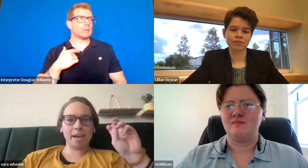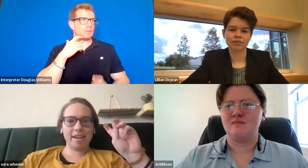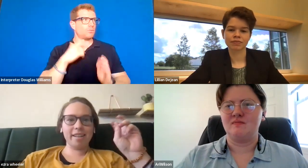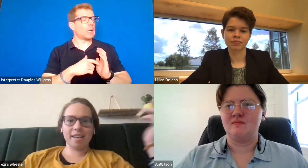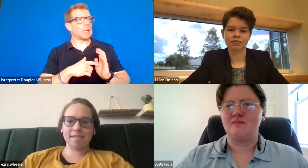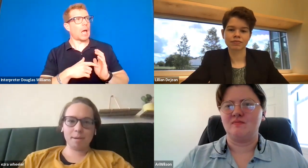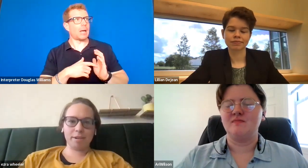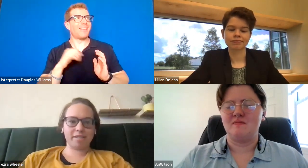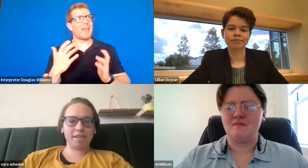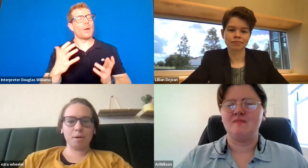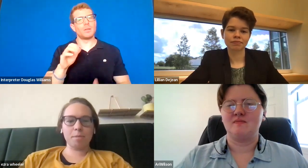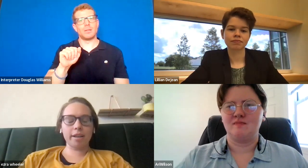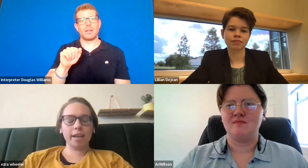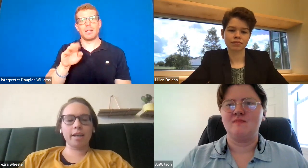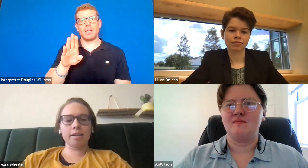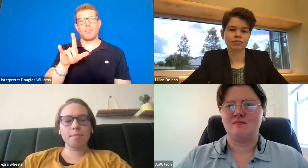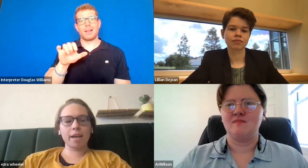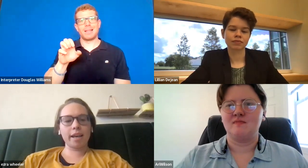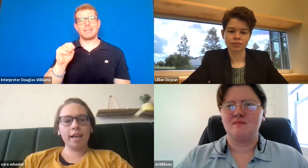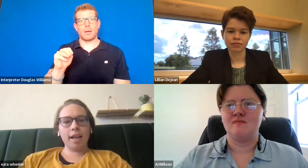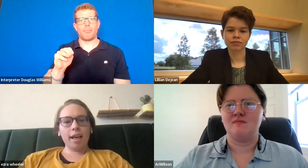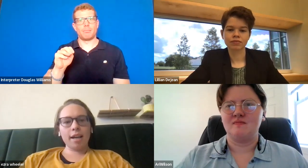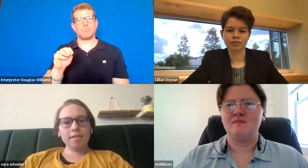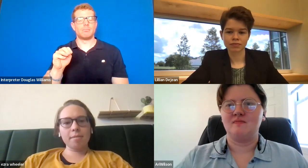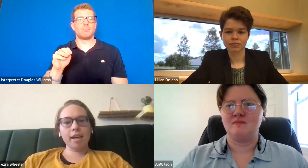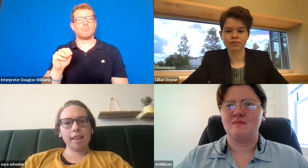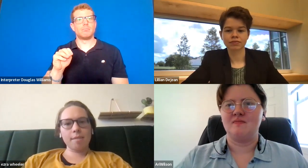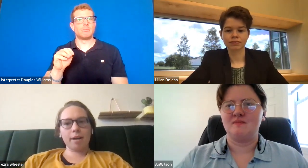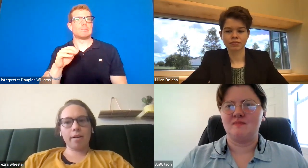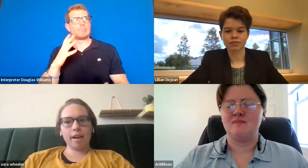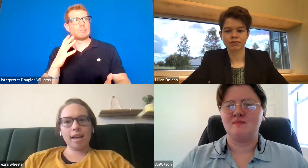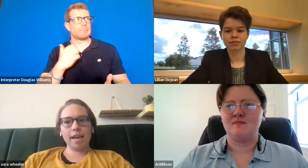Happened that some people just use mobility aids. but it is something I think, about a lot.